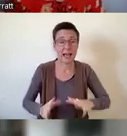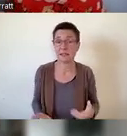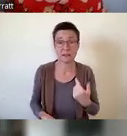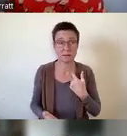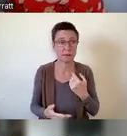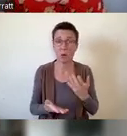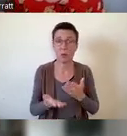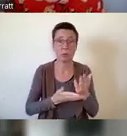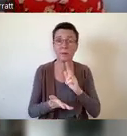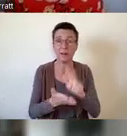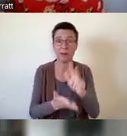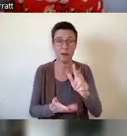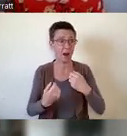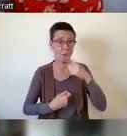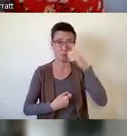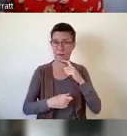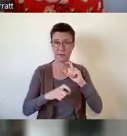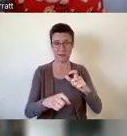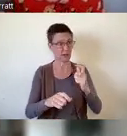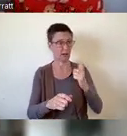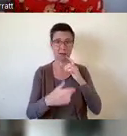Our profiles are working fine. It's entirely up to you.